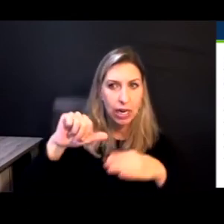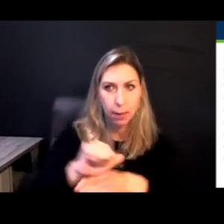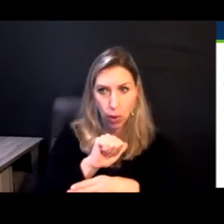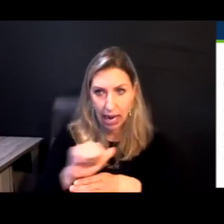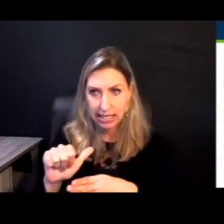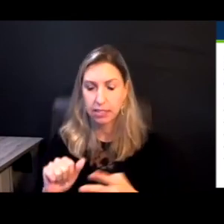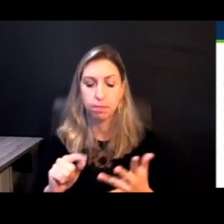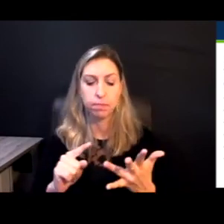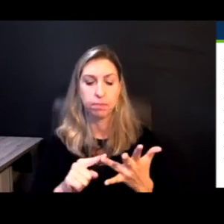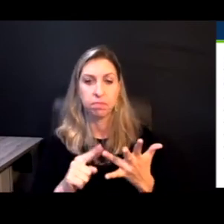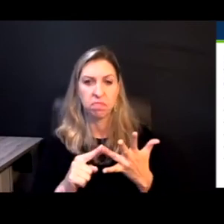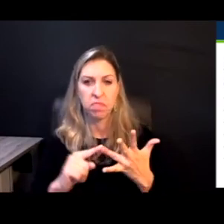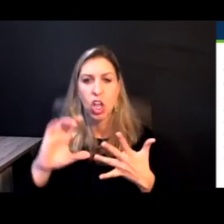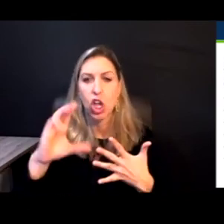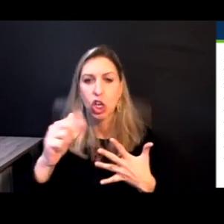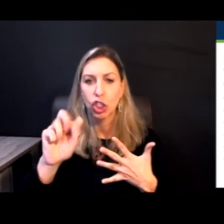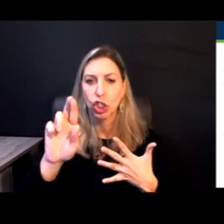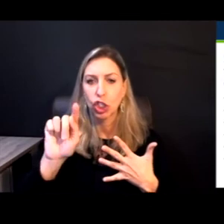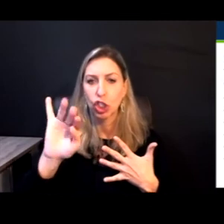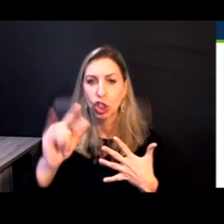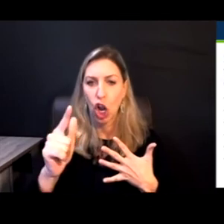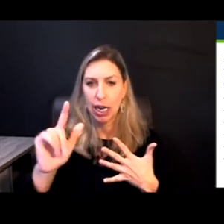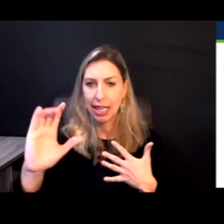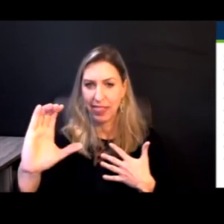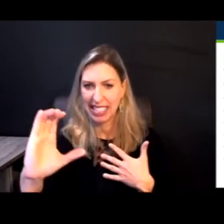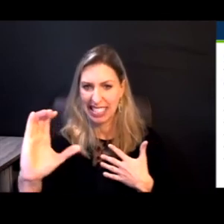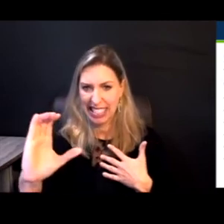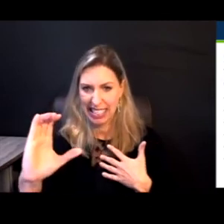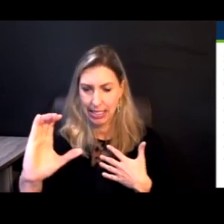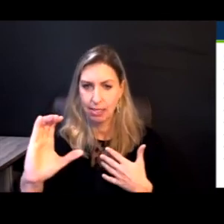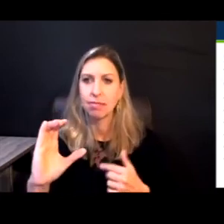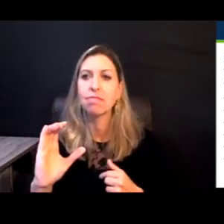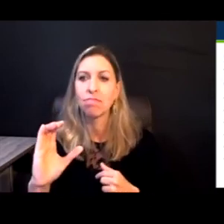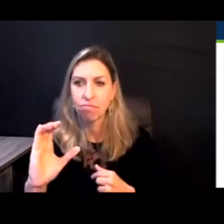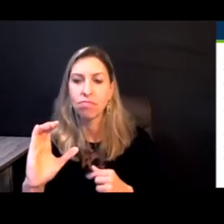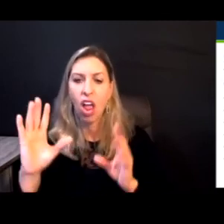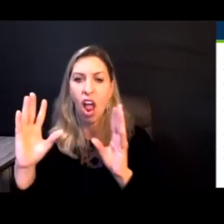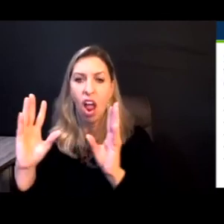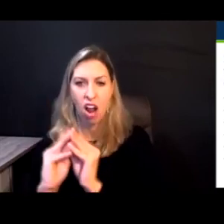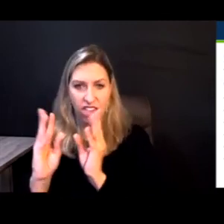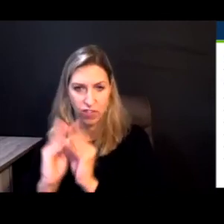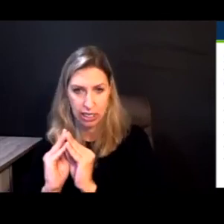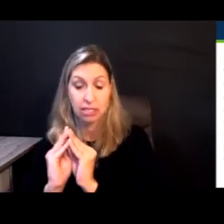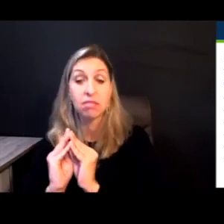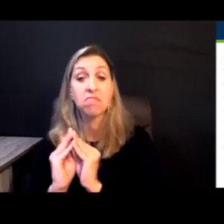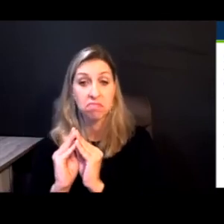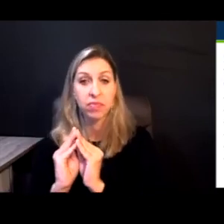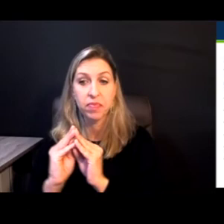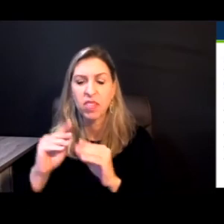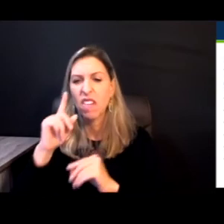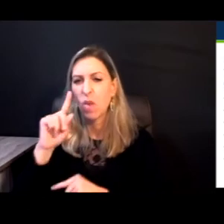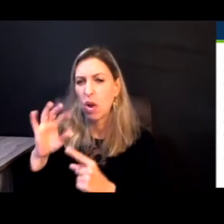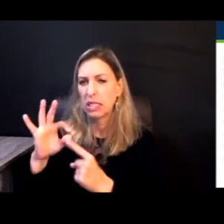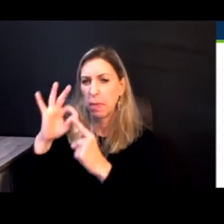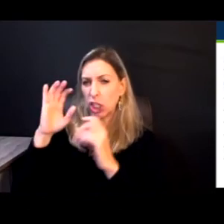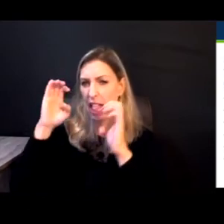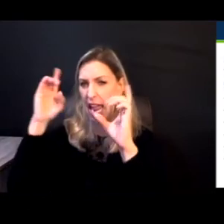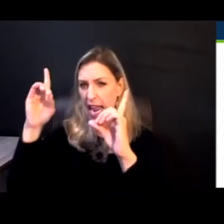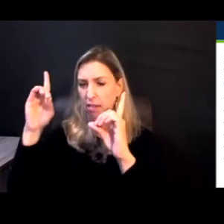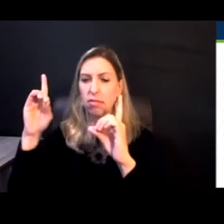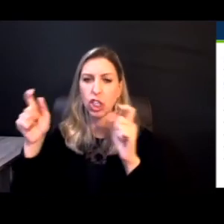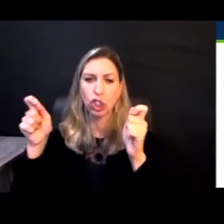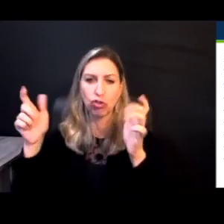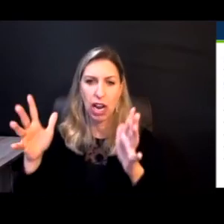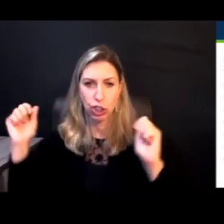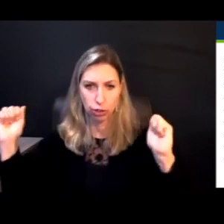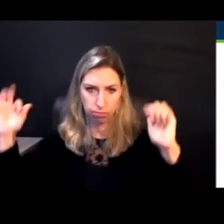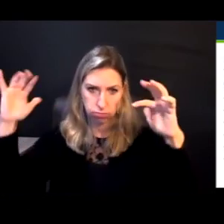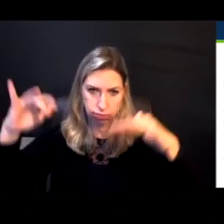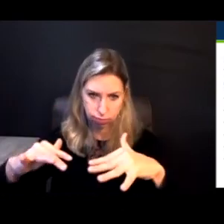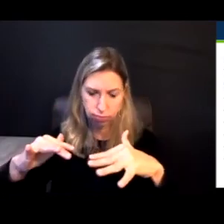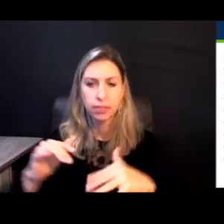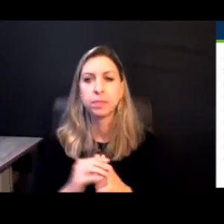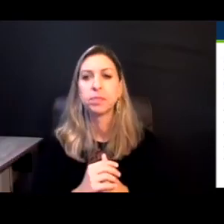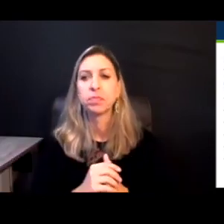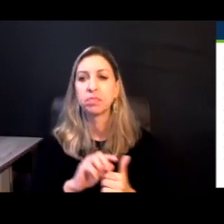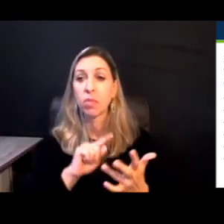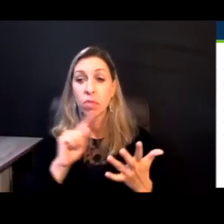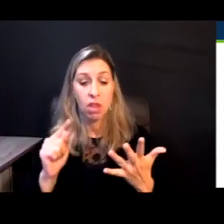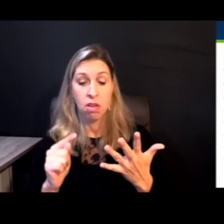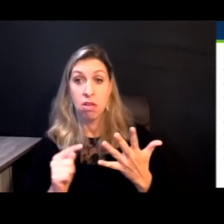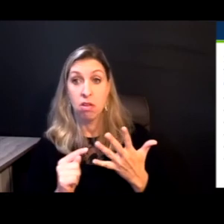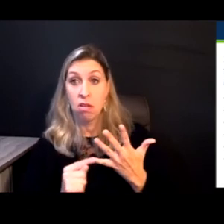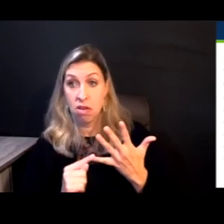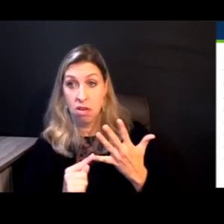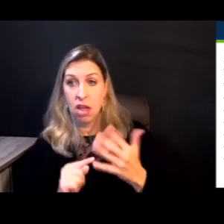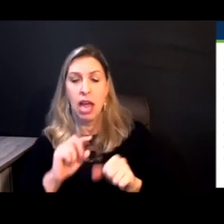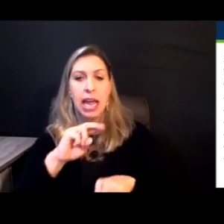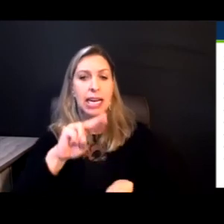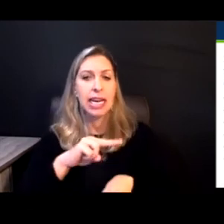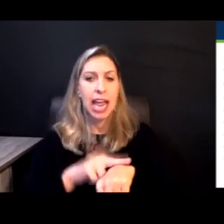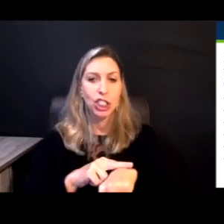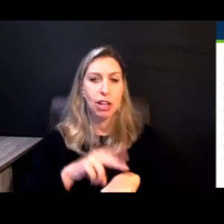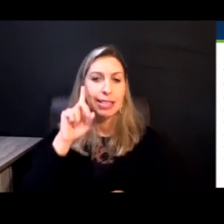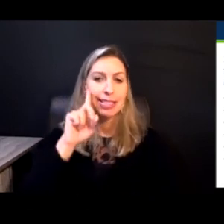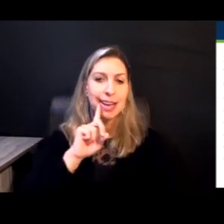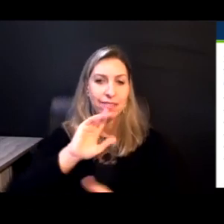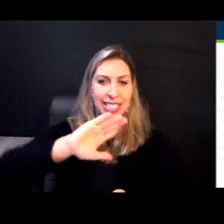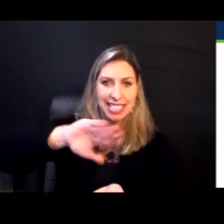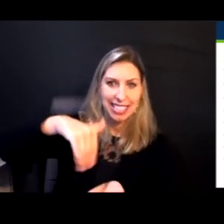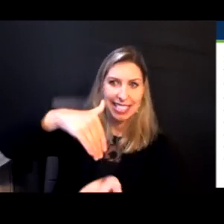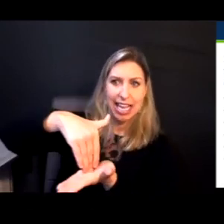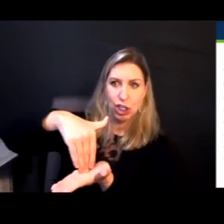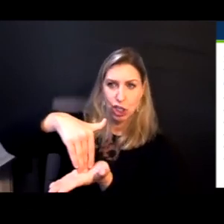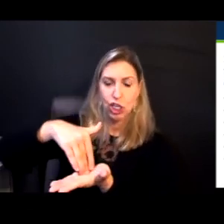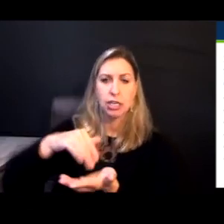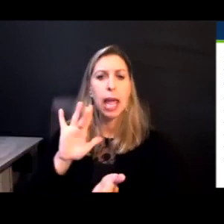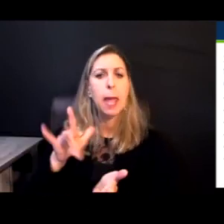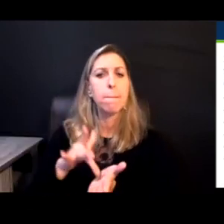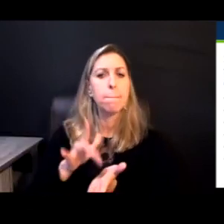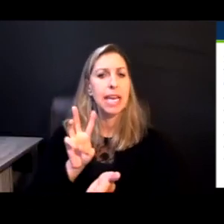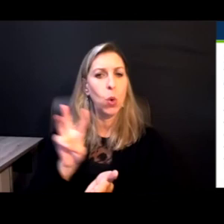Charting the C’s Pre-conference -National Deaf Center Midwest regional meeting